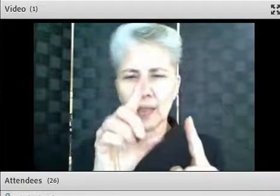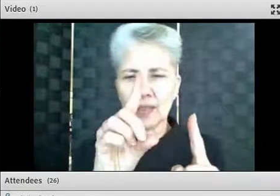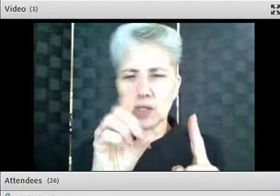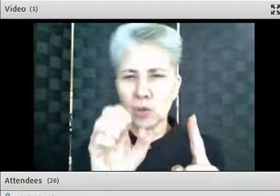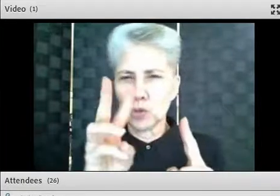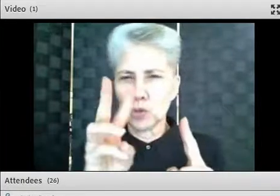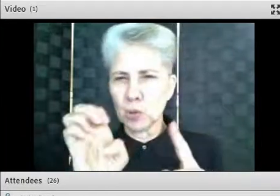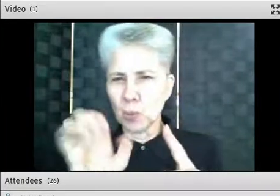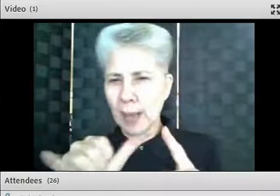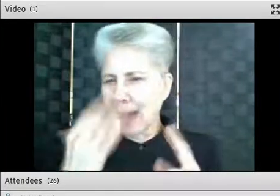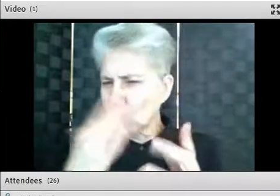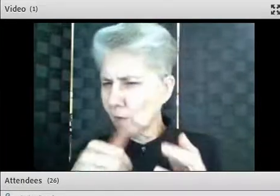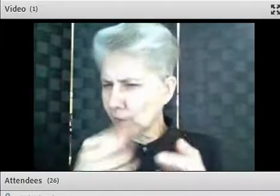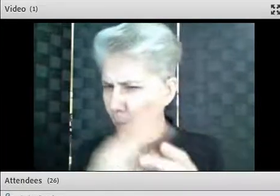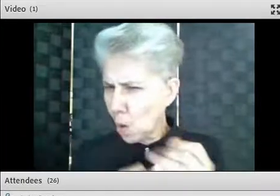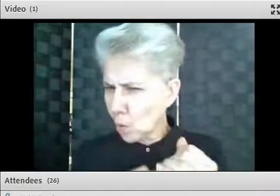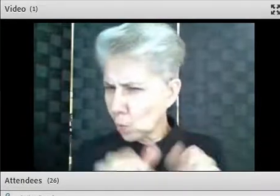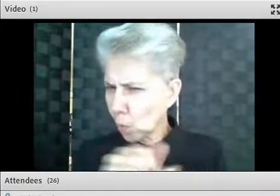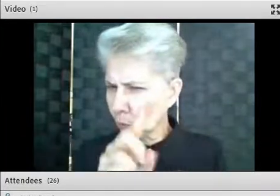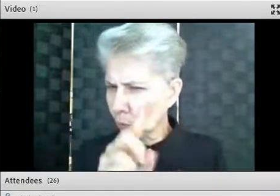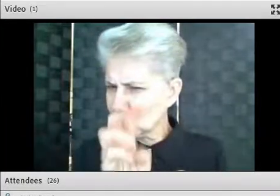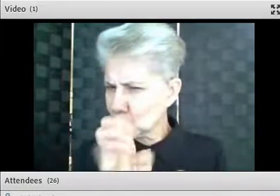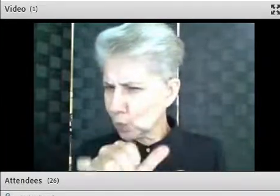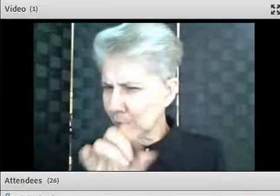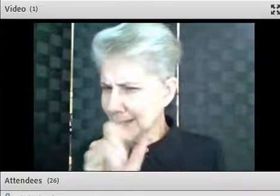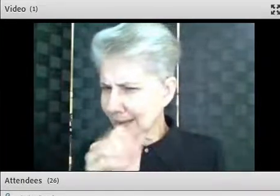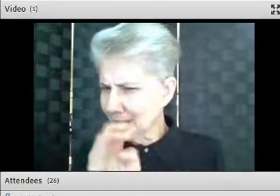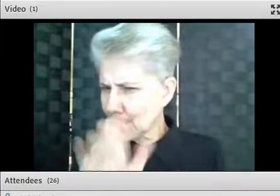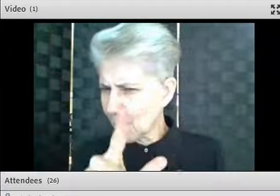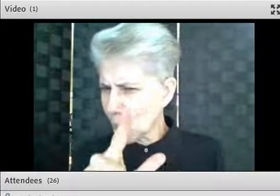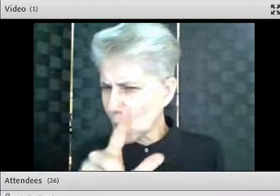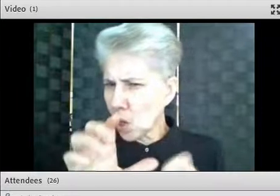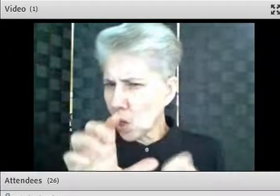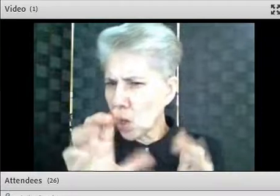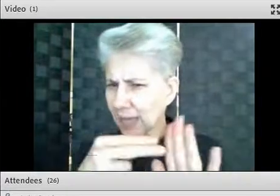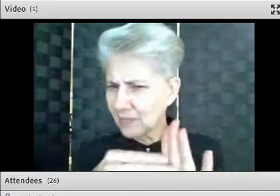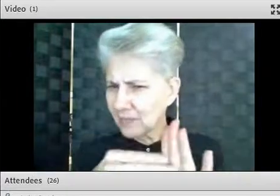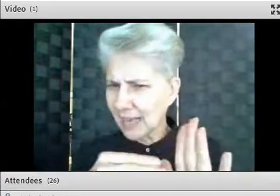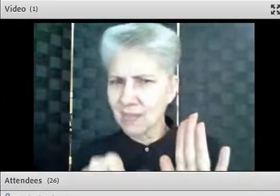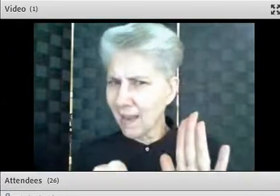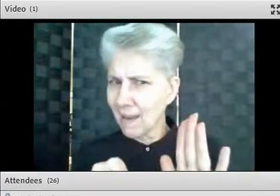I don't know if anyone here also works with Dewey decimal classification.